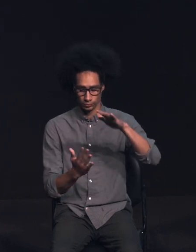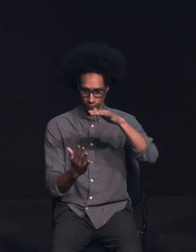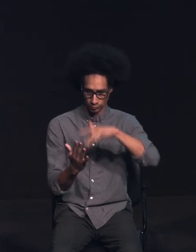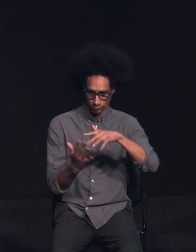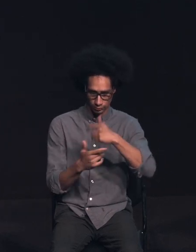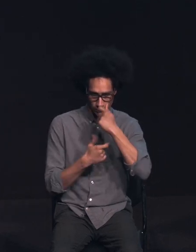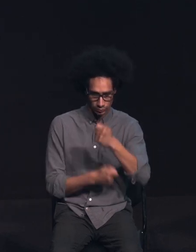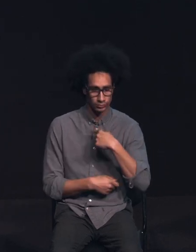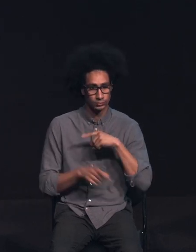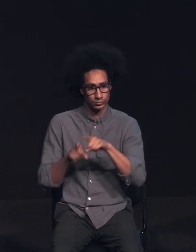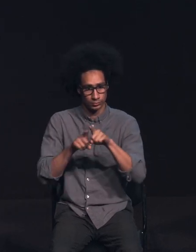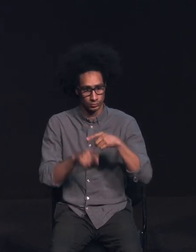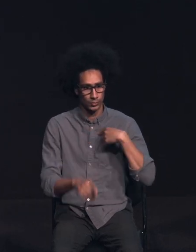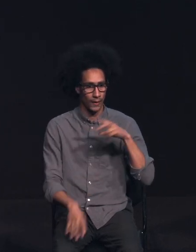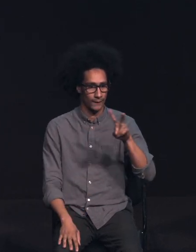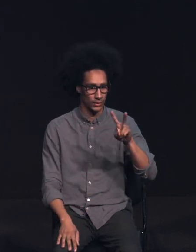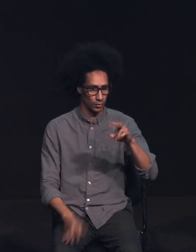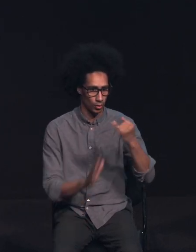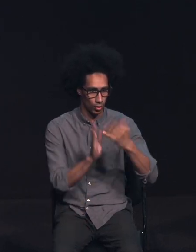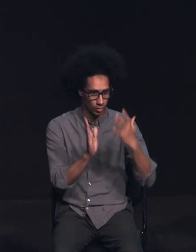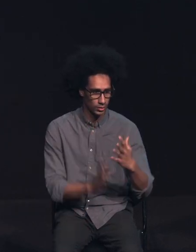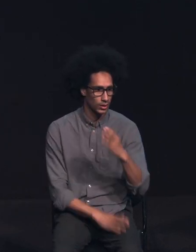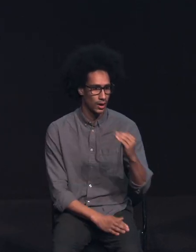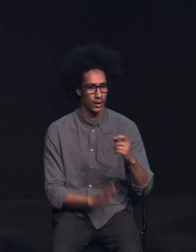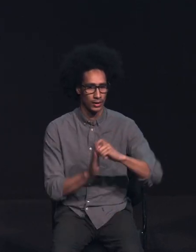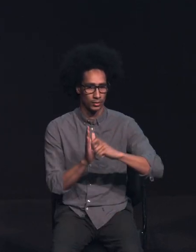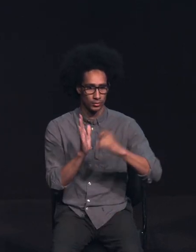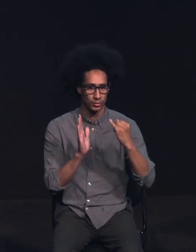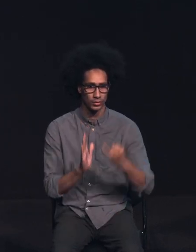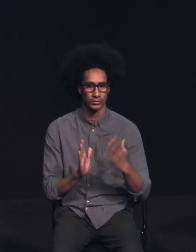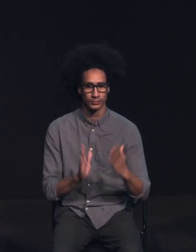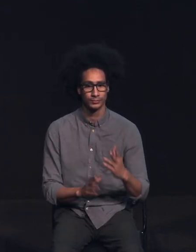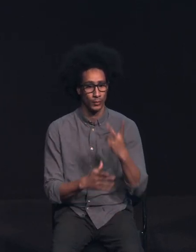and illustrator, and both of those things come together.